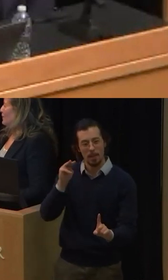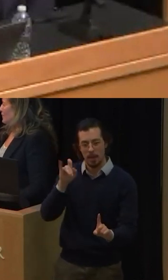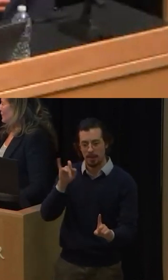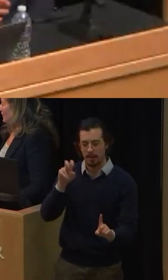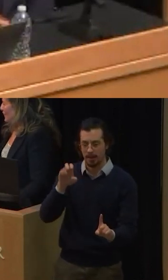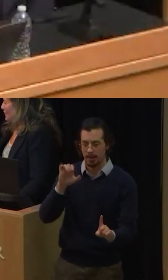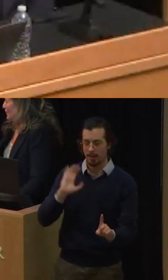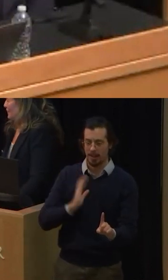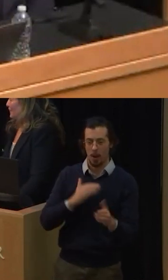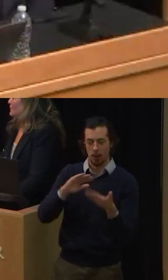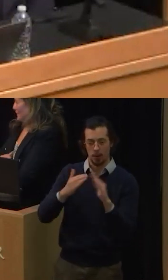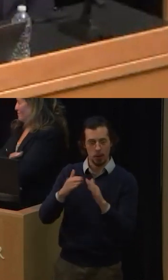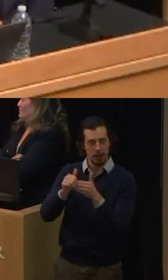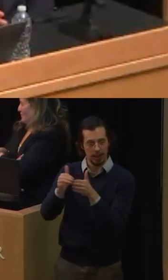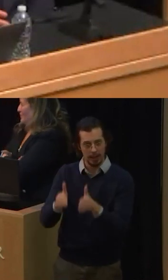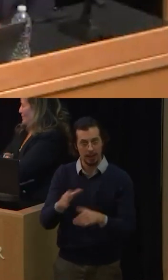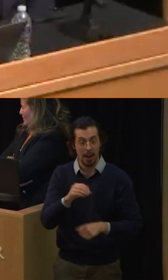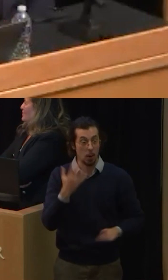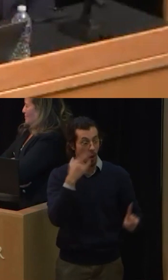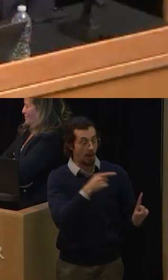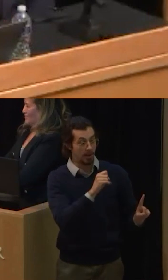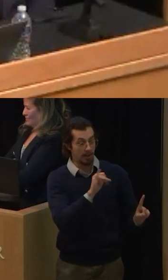and you can see why Simeon Banister is on our board now,